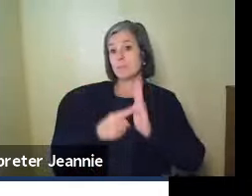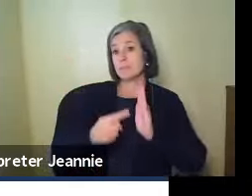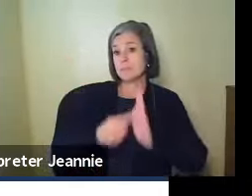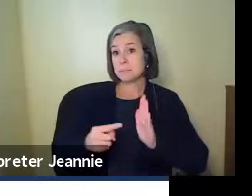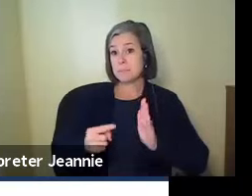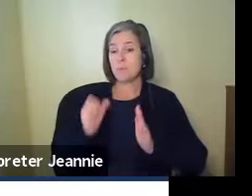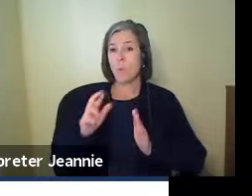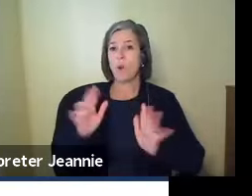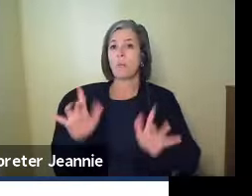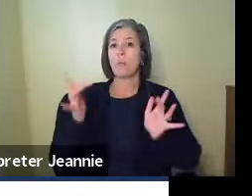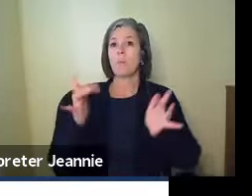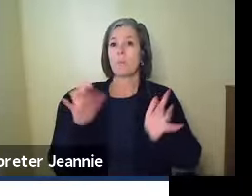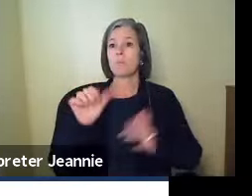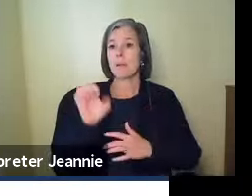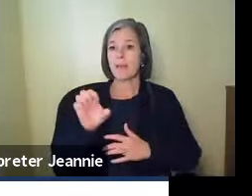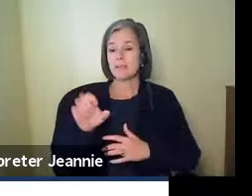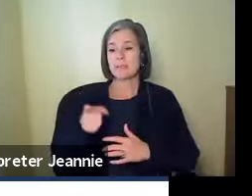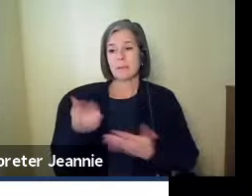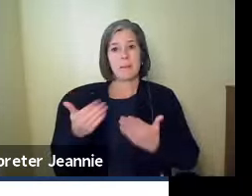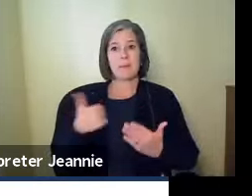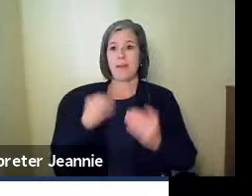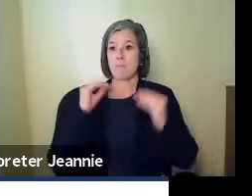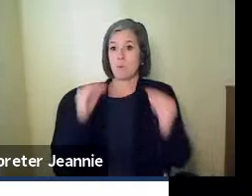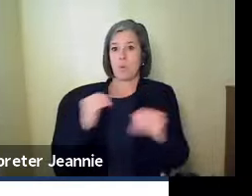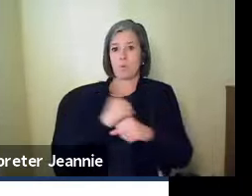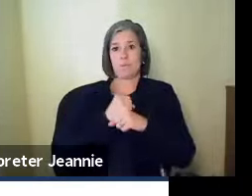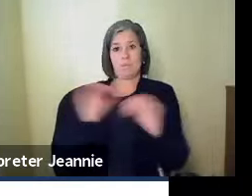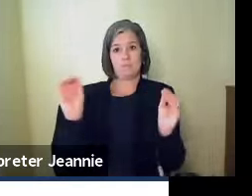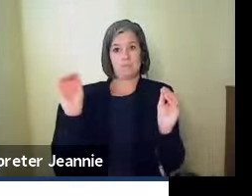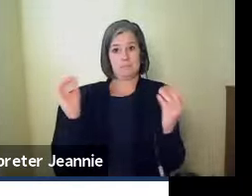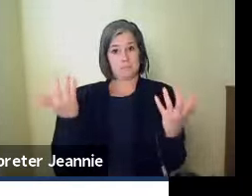mild cases may not have much immunity at all. So you should get vaccinated.